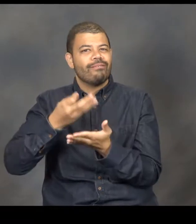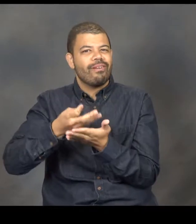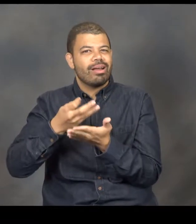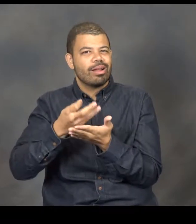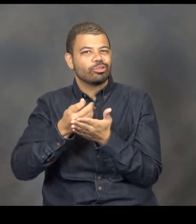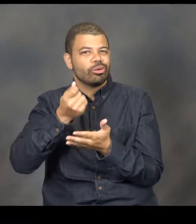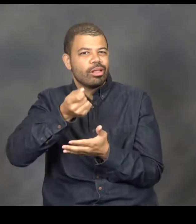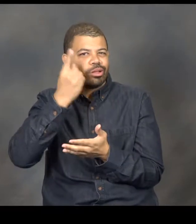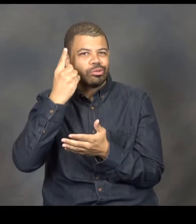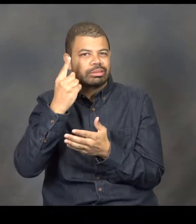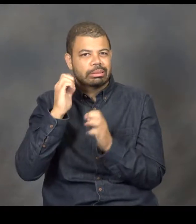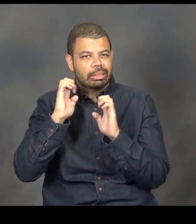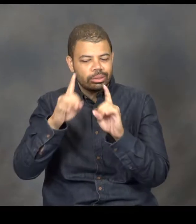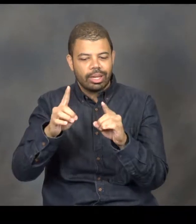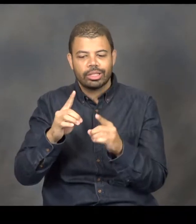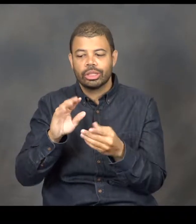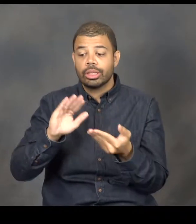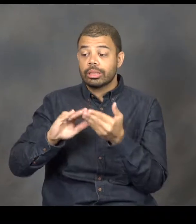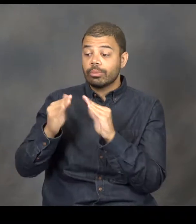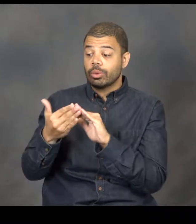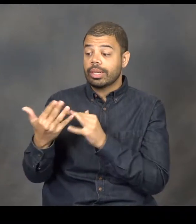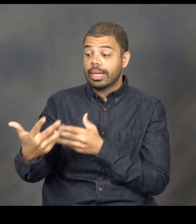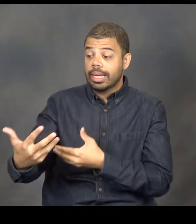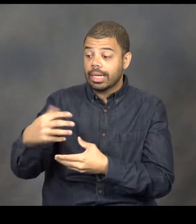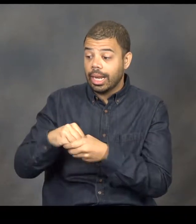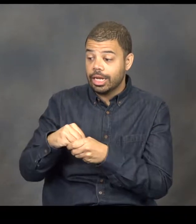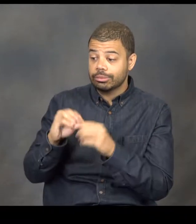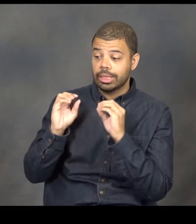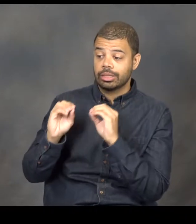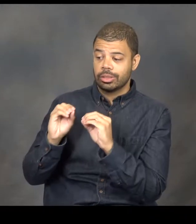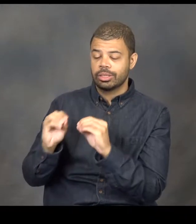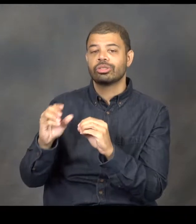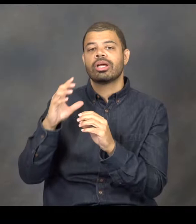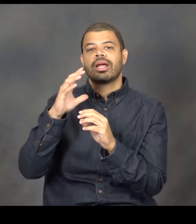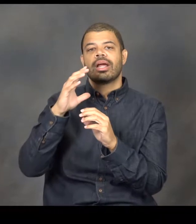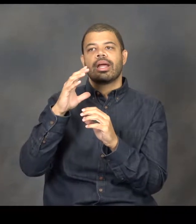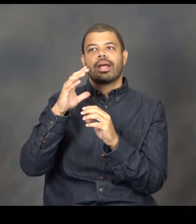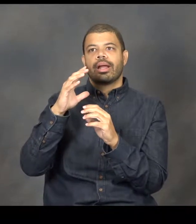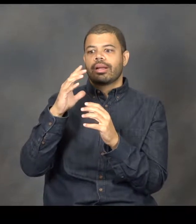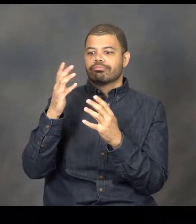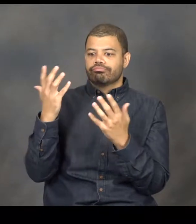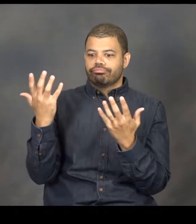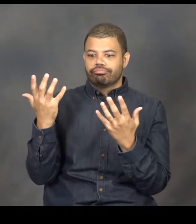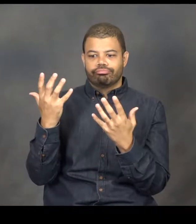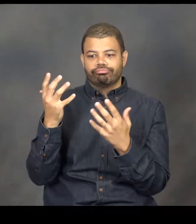is that it's a Community Action Duluth program and we are here to help you leverage your tax refund For maximum benefit. You can combine free tax prep with employment counseling with financial literacy education with community engagement education